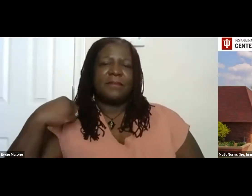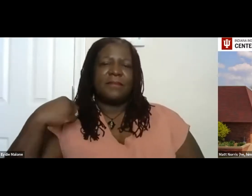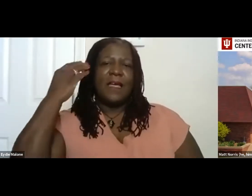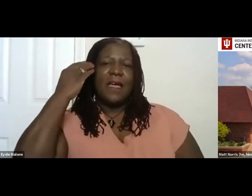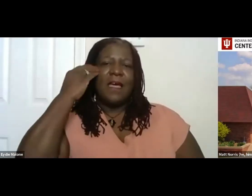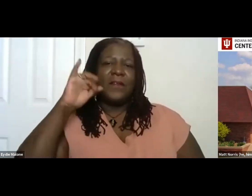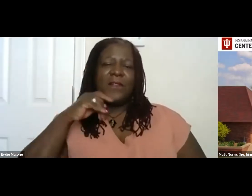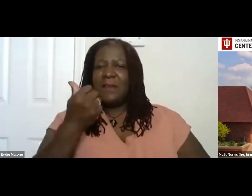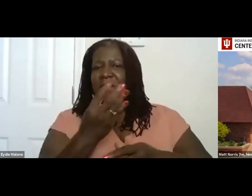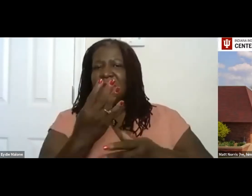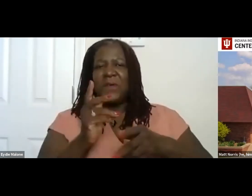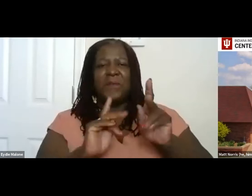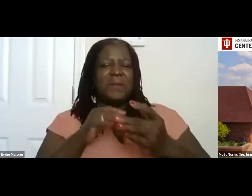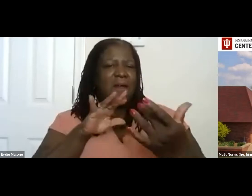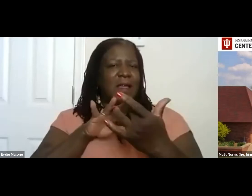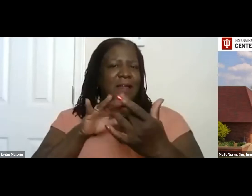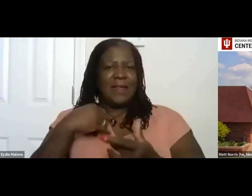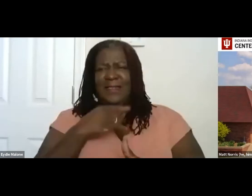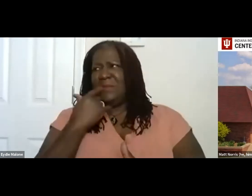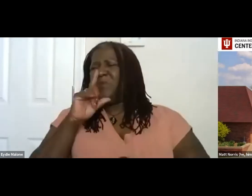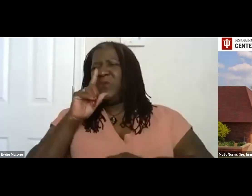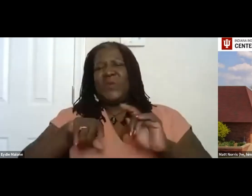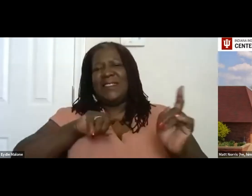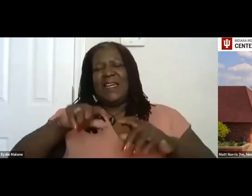us, disappointed that they weren't able to make it but just wanted to let folks know